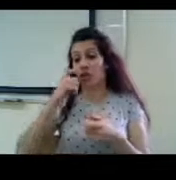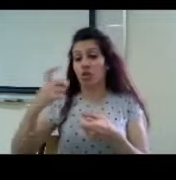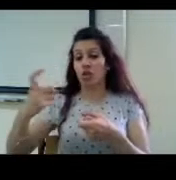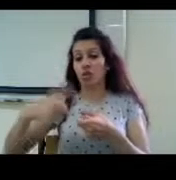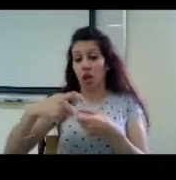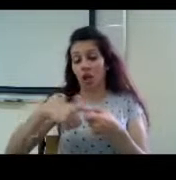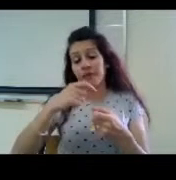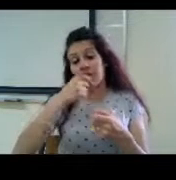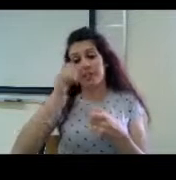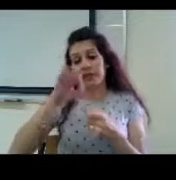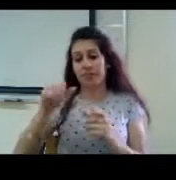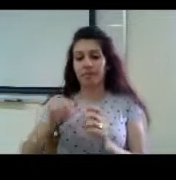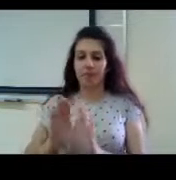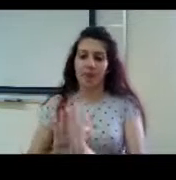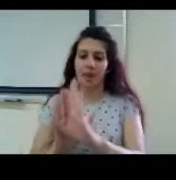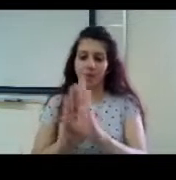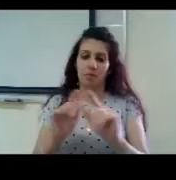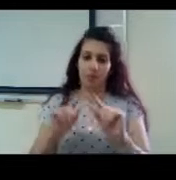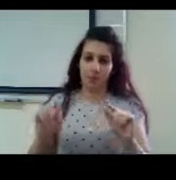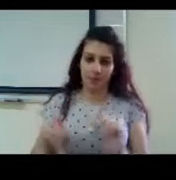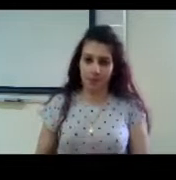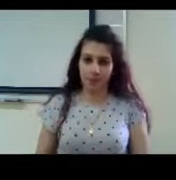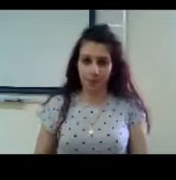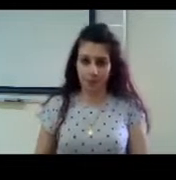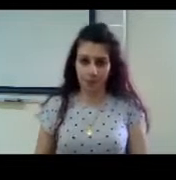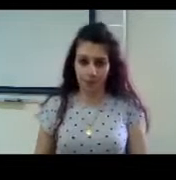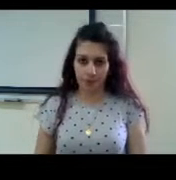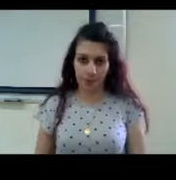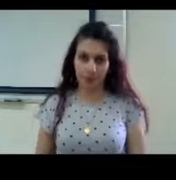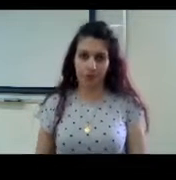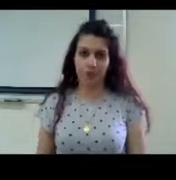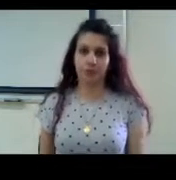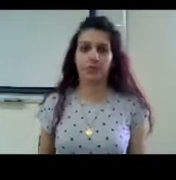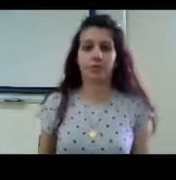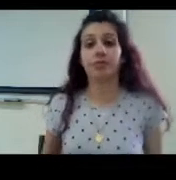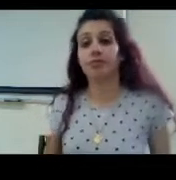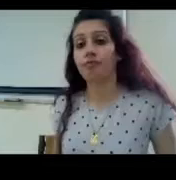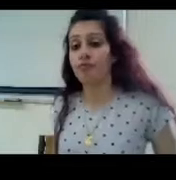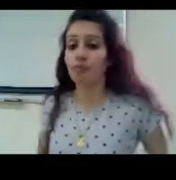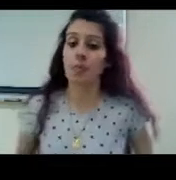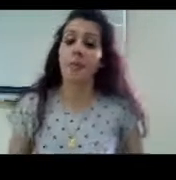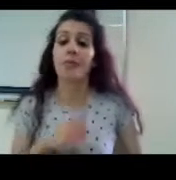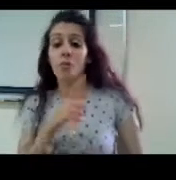support which we'll get into on the next slide but really focusing deeply on what